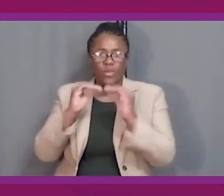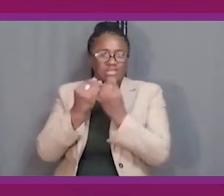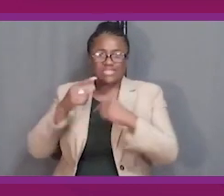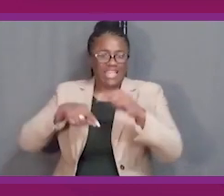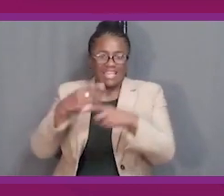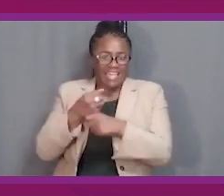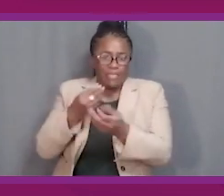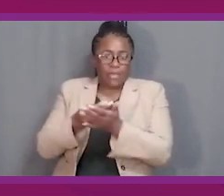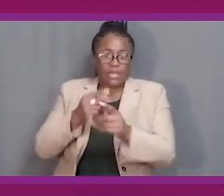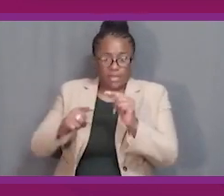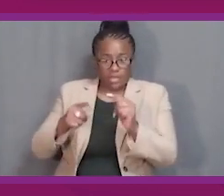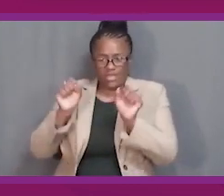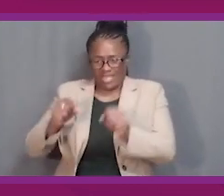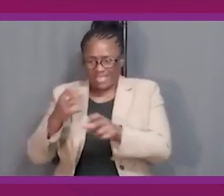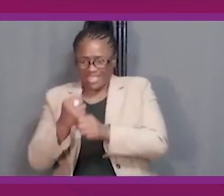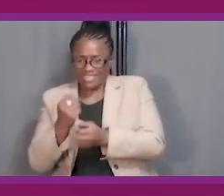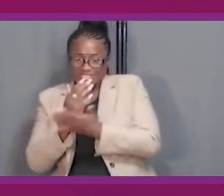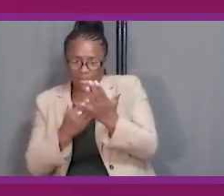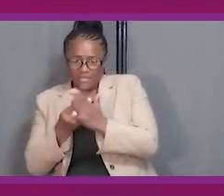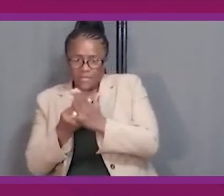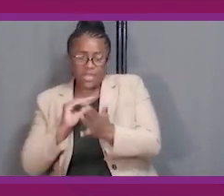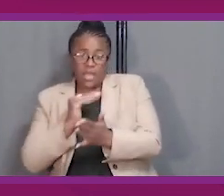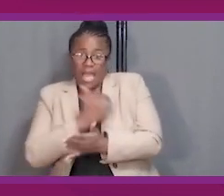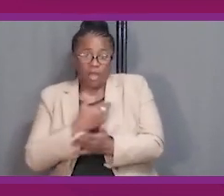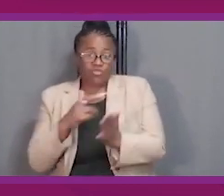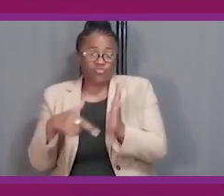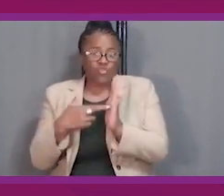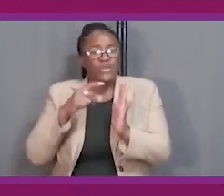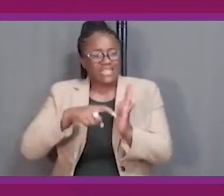and pass it on and get the partnerships with the DPOs in other countries with the disabled women's